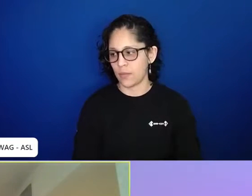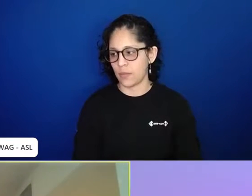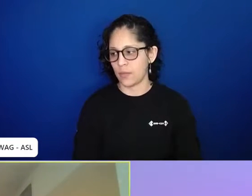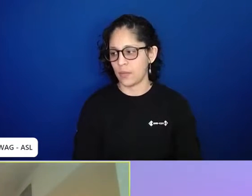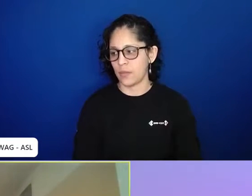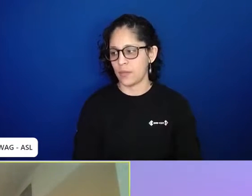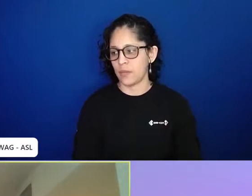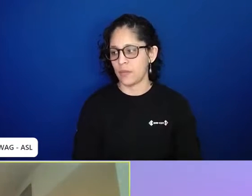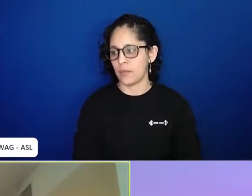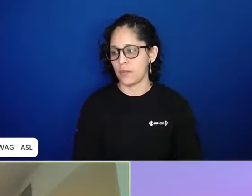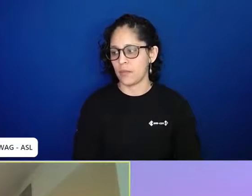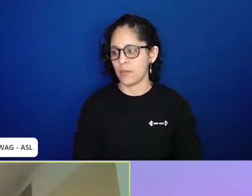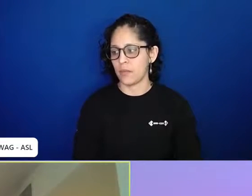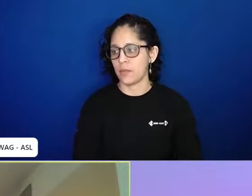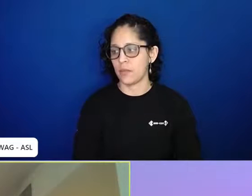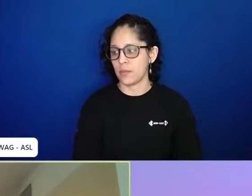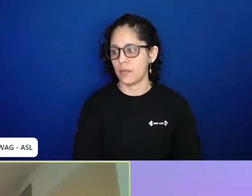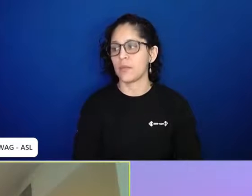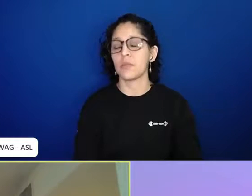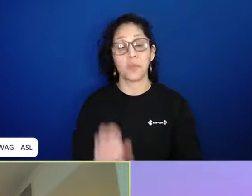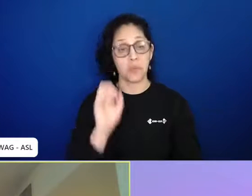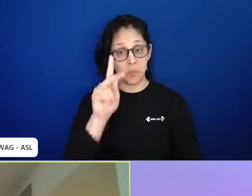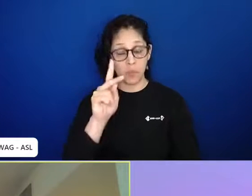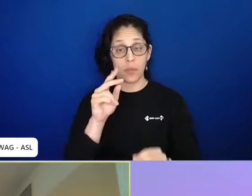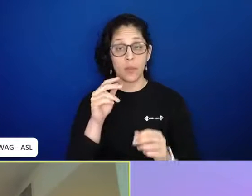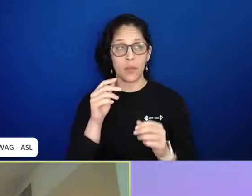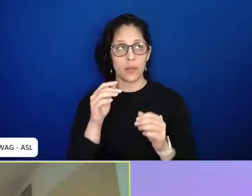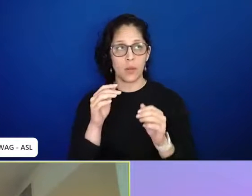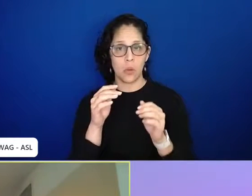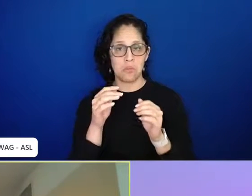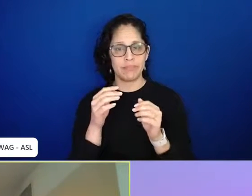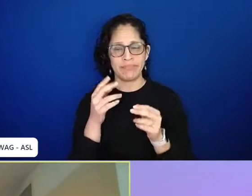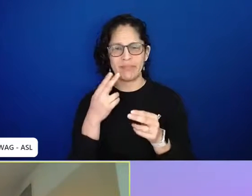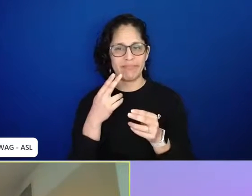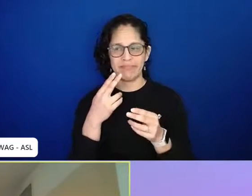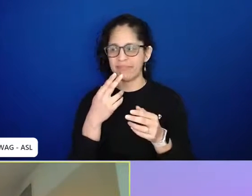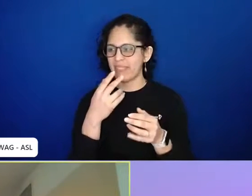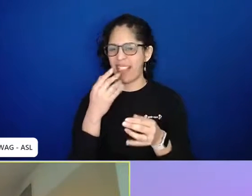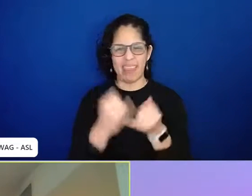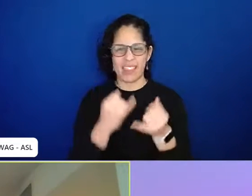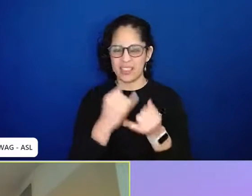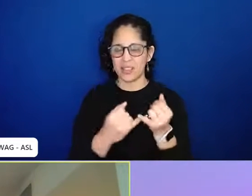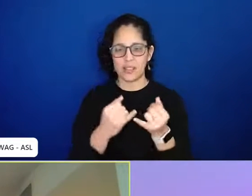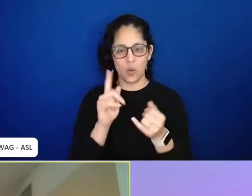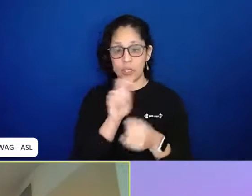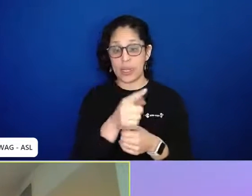[Amanda Fierro] Sure, the last question I think that we will have time for,